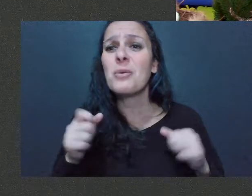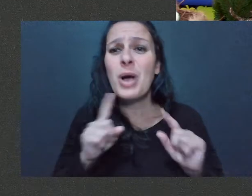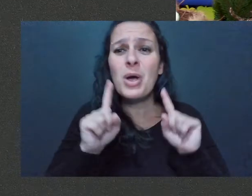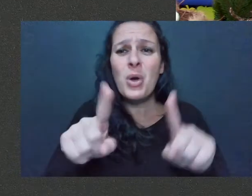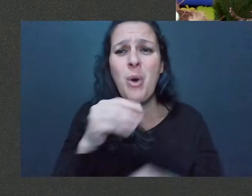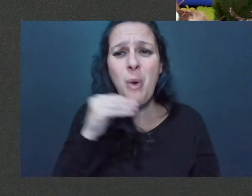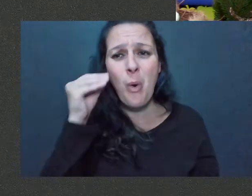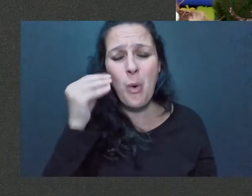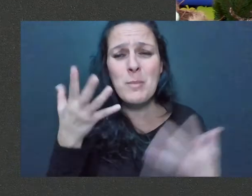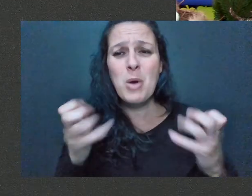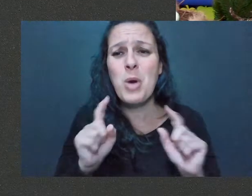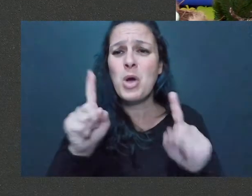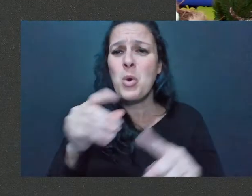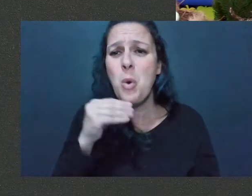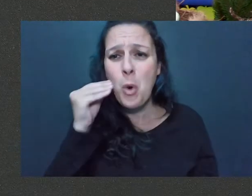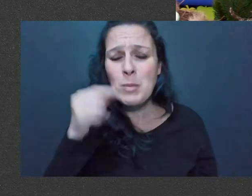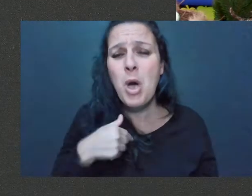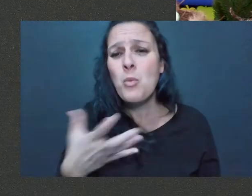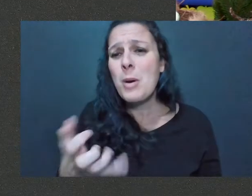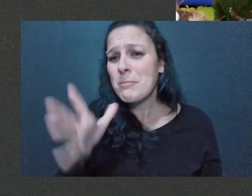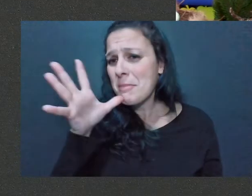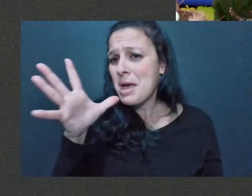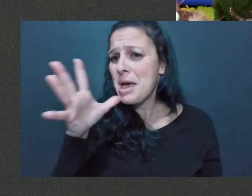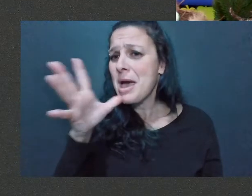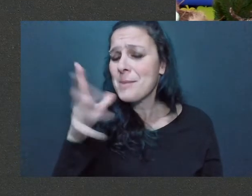"I want to go home. "I want my mother.